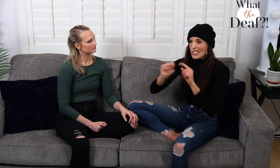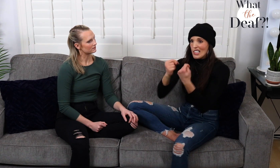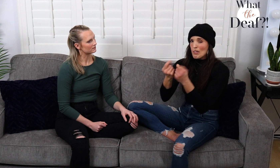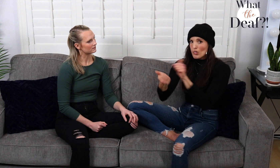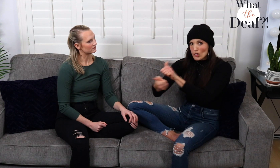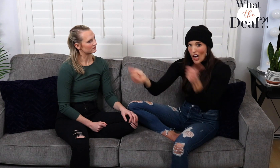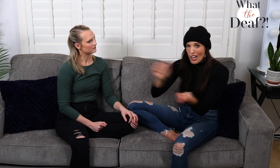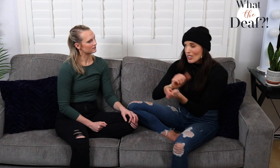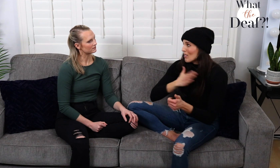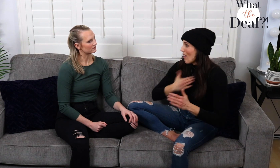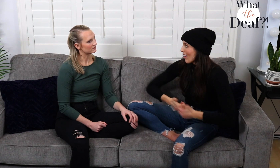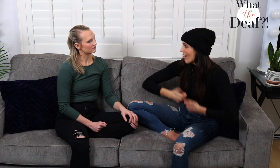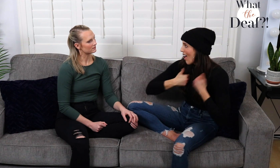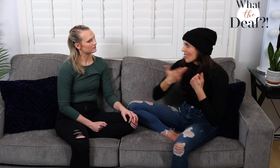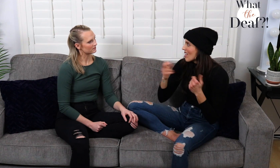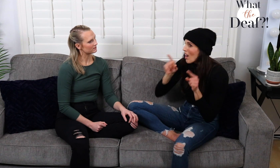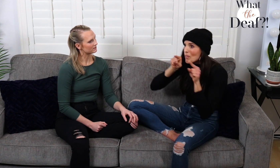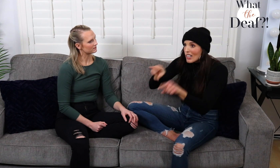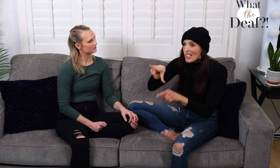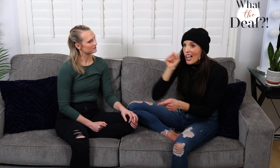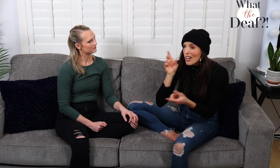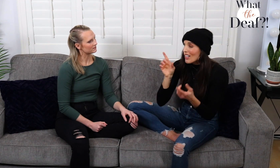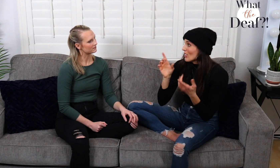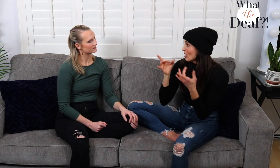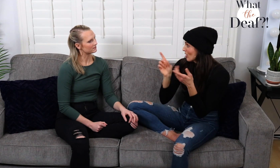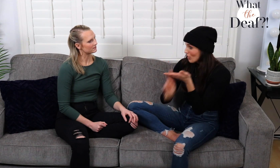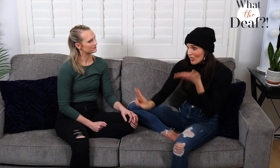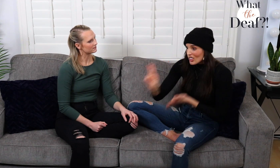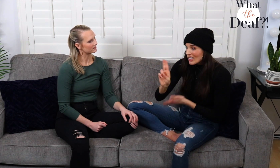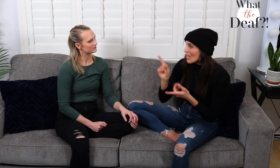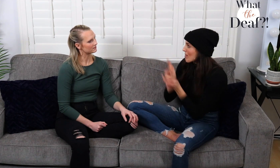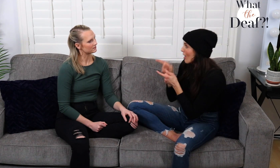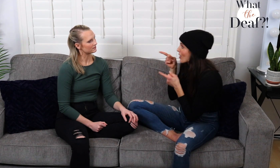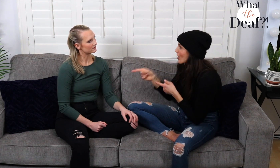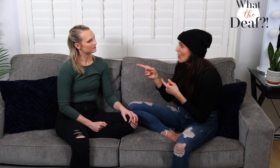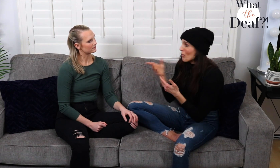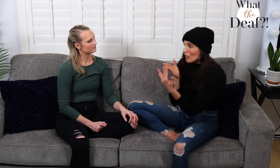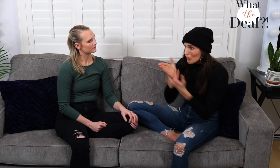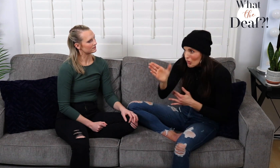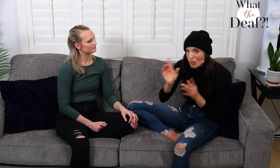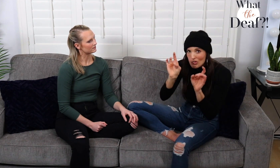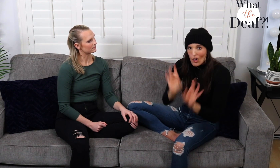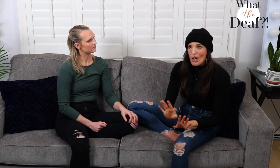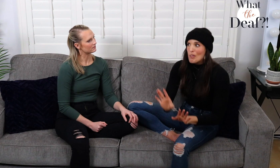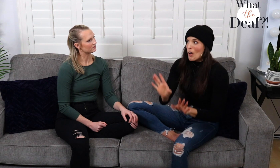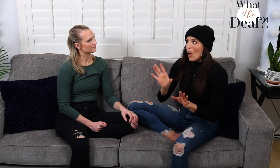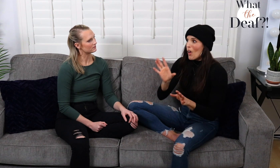That team changed my life and then I went to Gallaudet University and met you through volleyball.